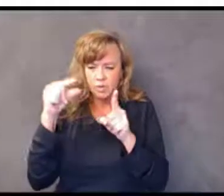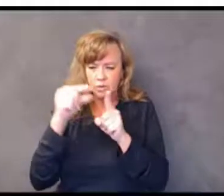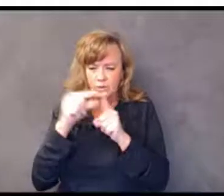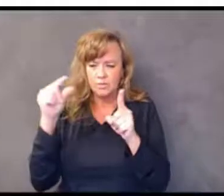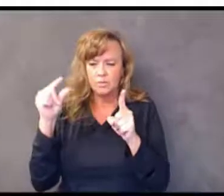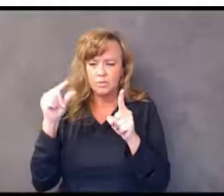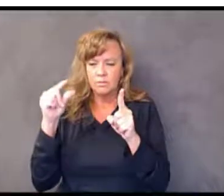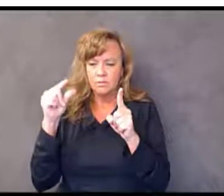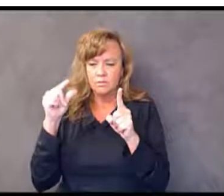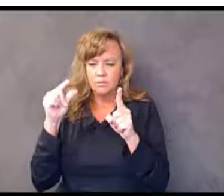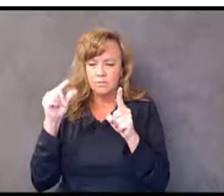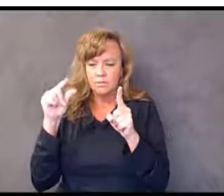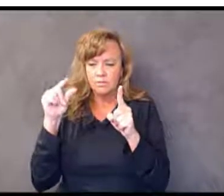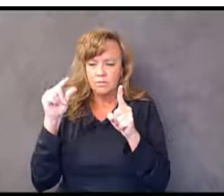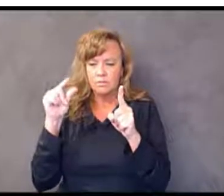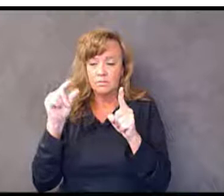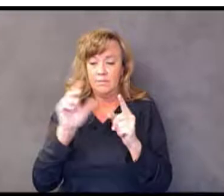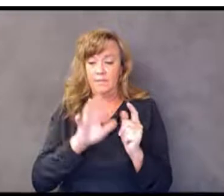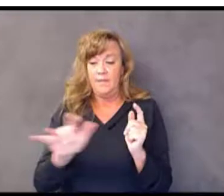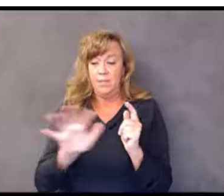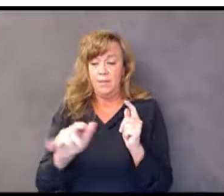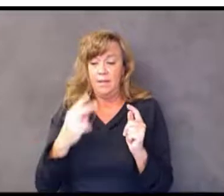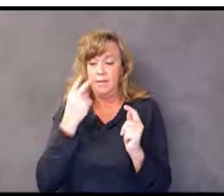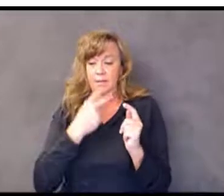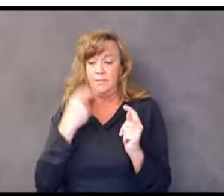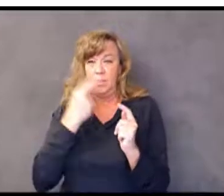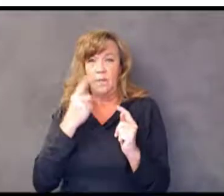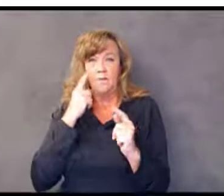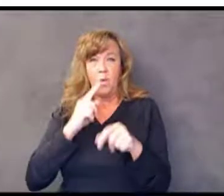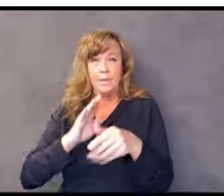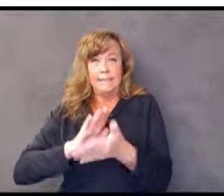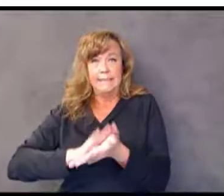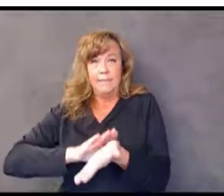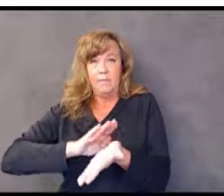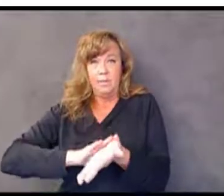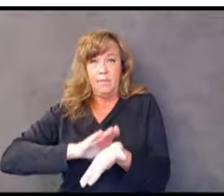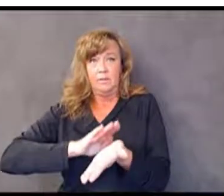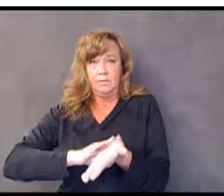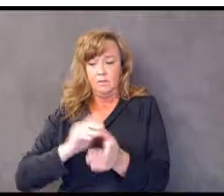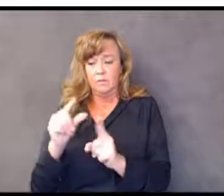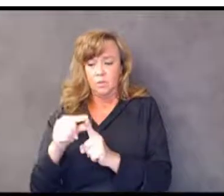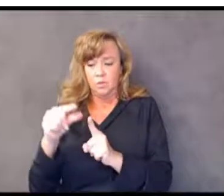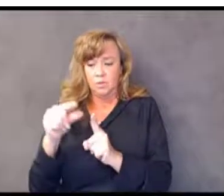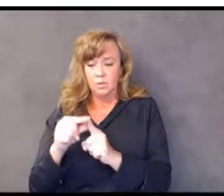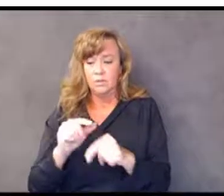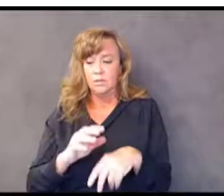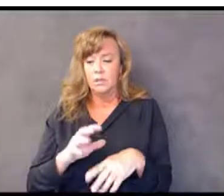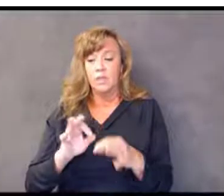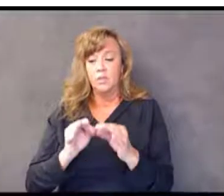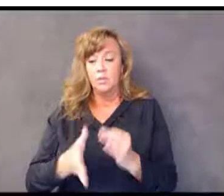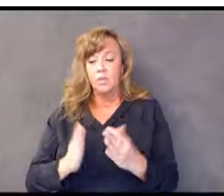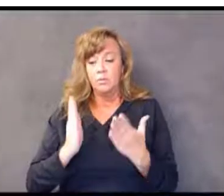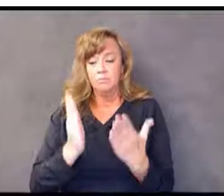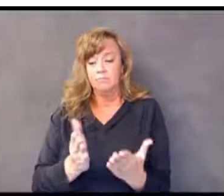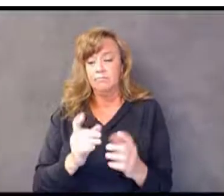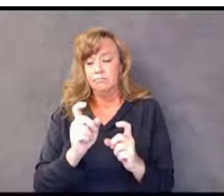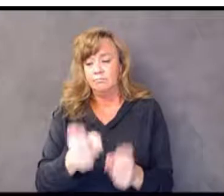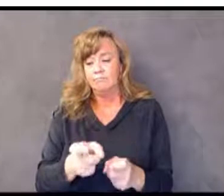Note that questions presented in this subtest will alternate between tested skills.